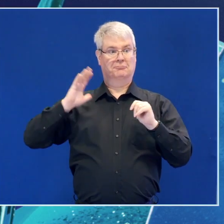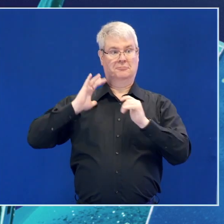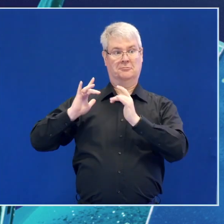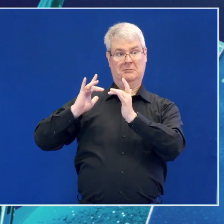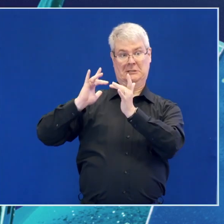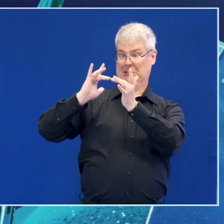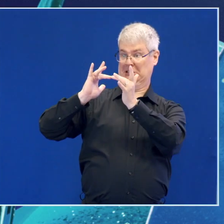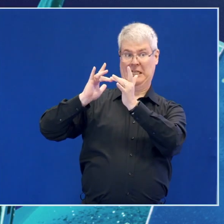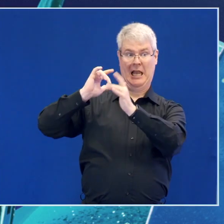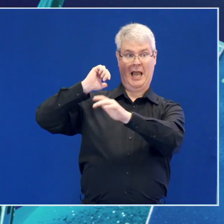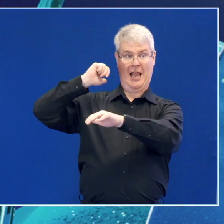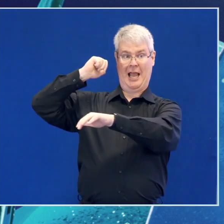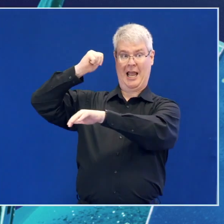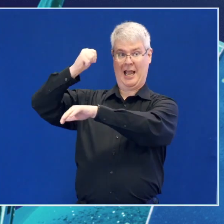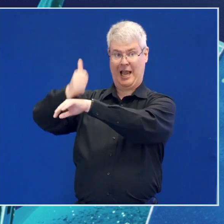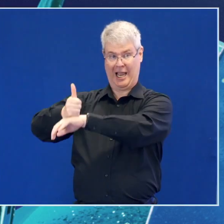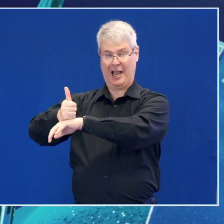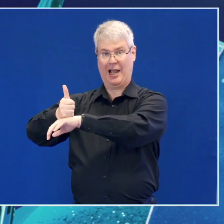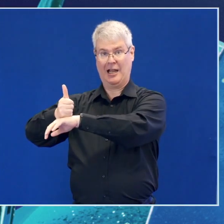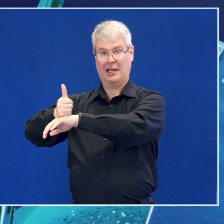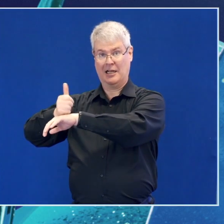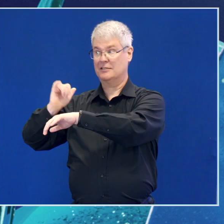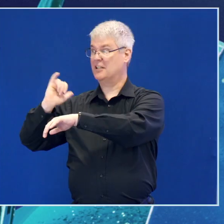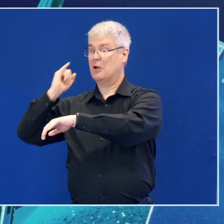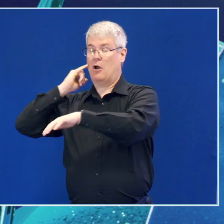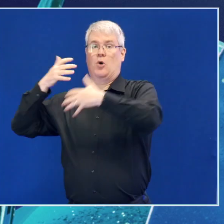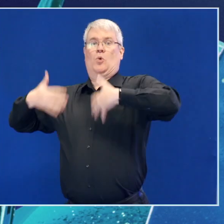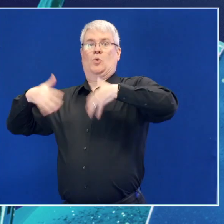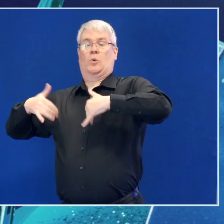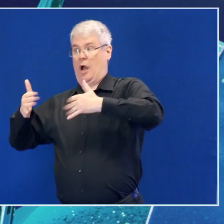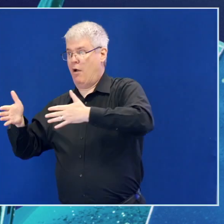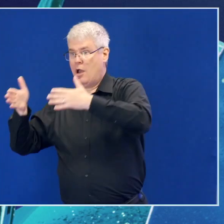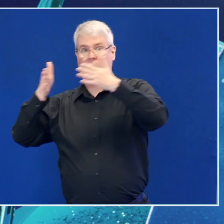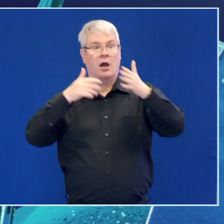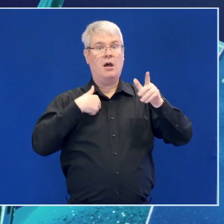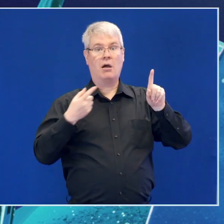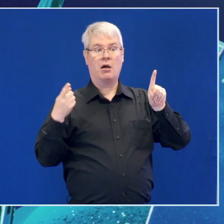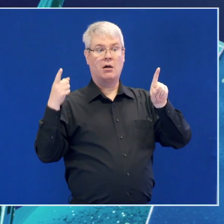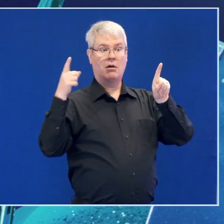to be able to live without it after that day. And through the demo, I'll show some of the things I do.